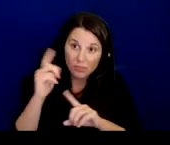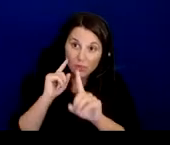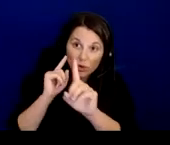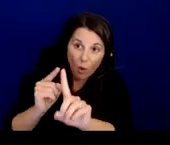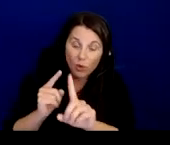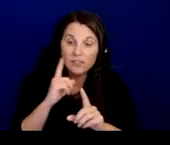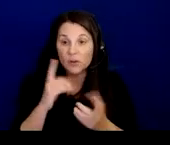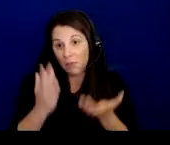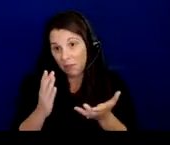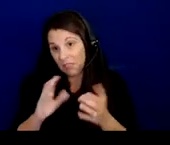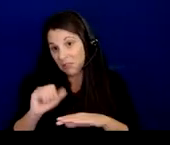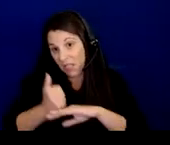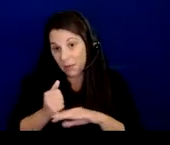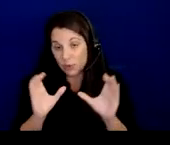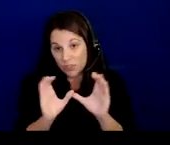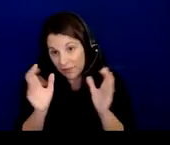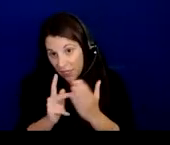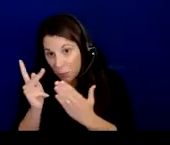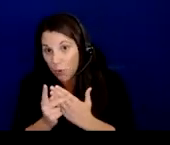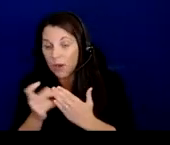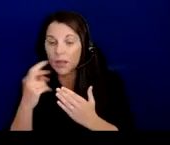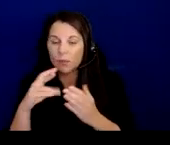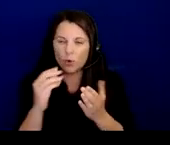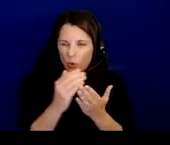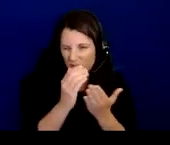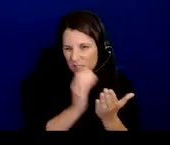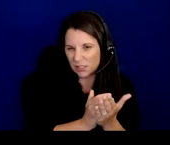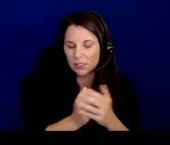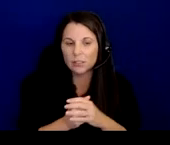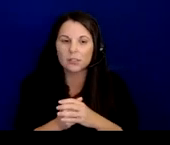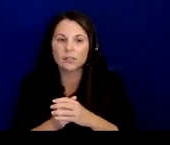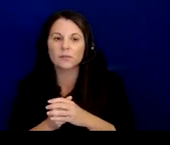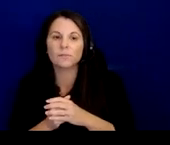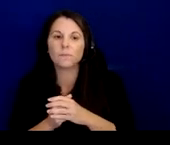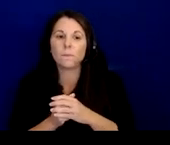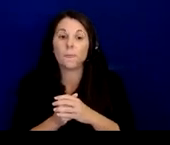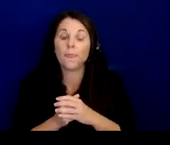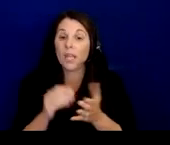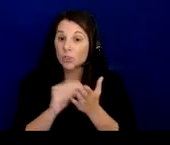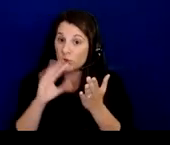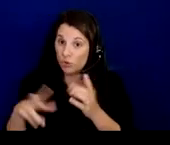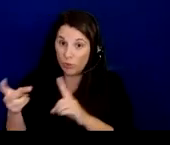student recruitment in terms of our challenges. And this will be sort of the end of it in terms of our challenge, student recruitment is always a problem.